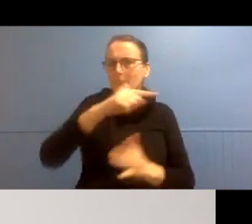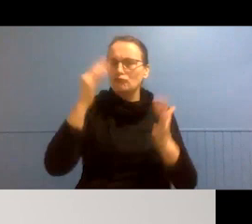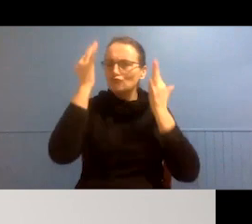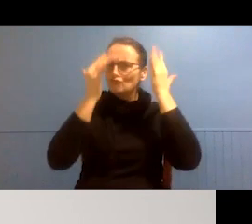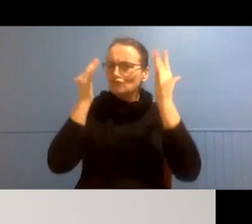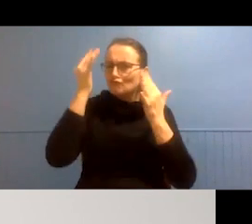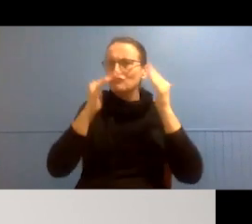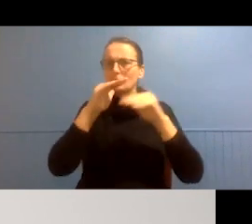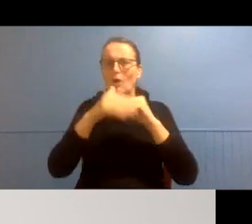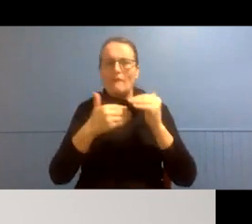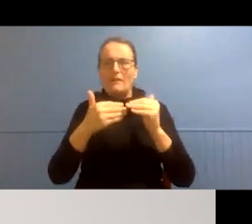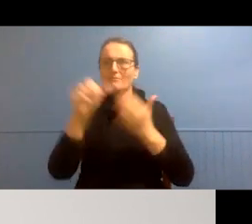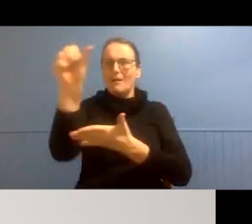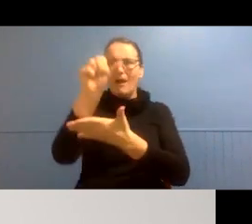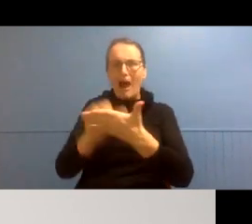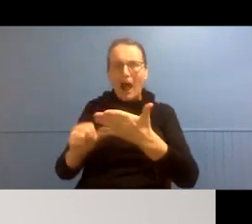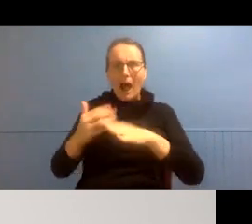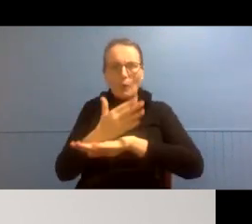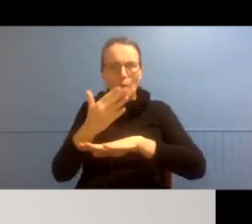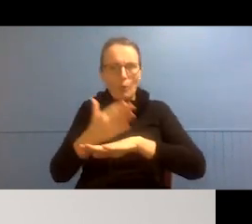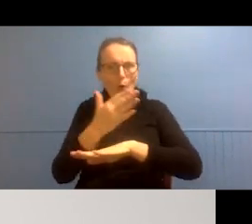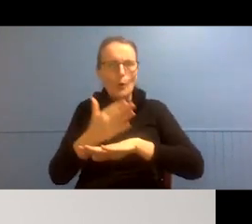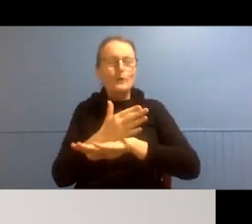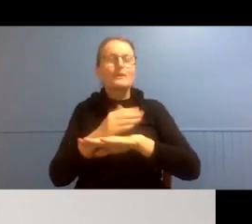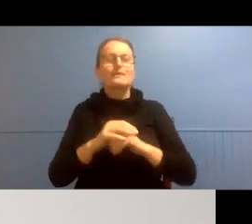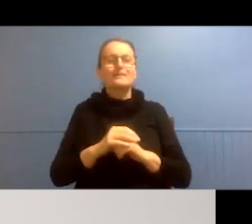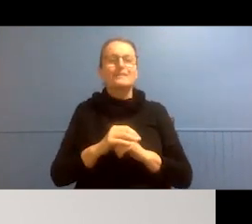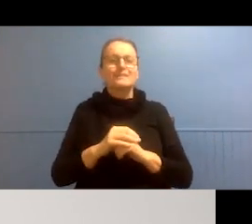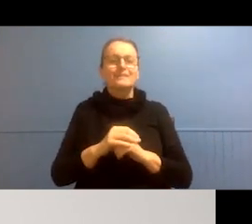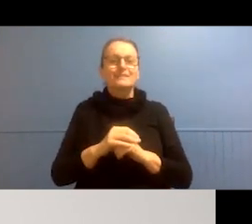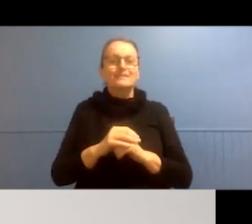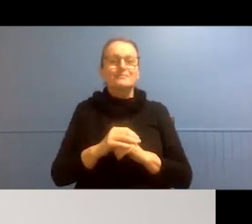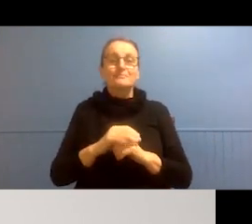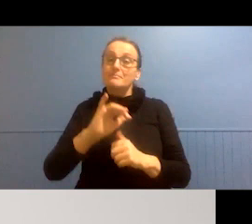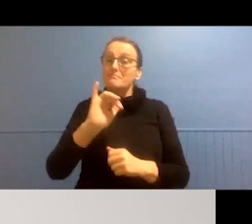whole placement of artwork, but this may have probably turned up in